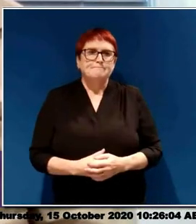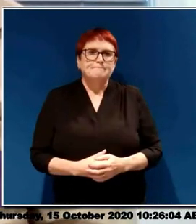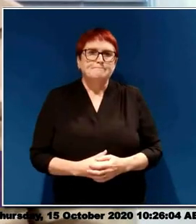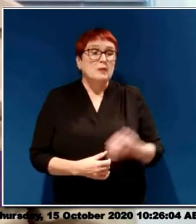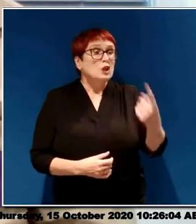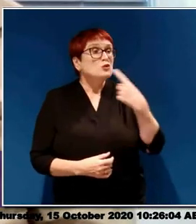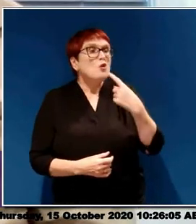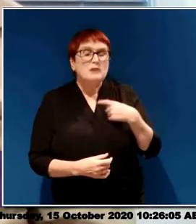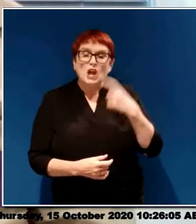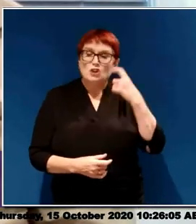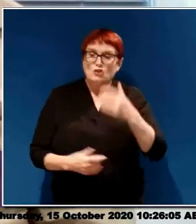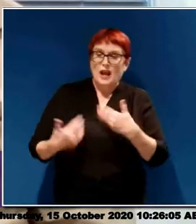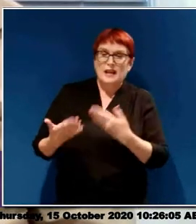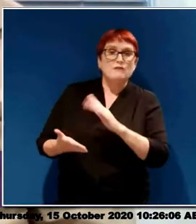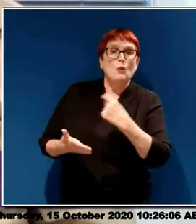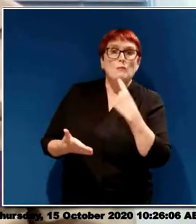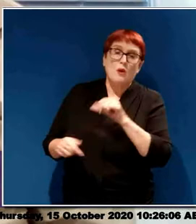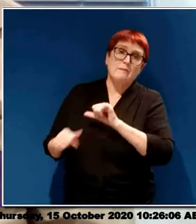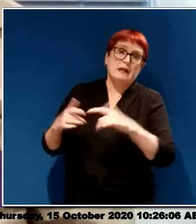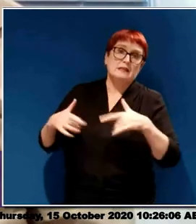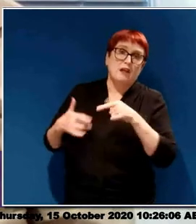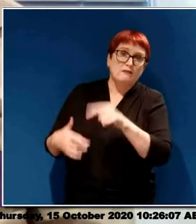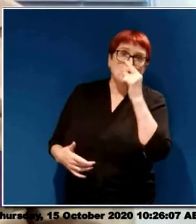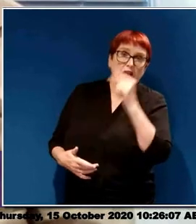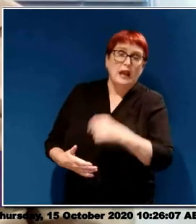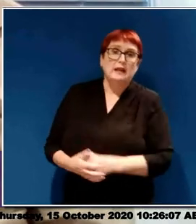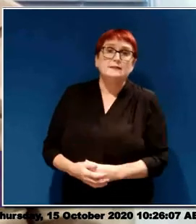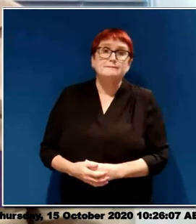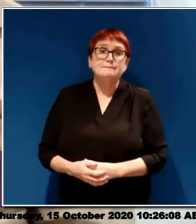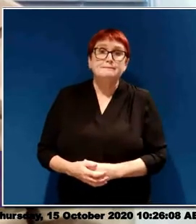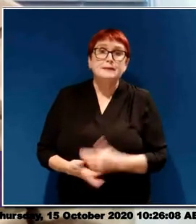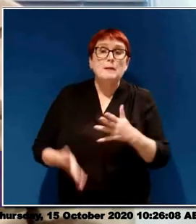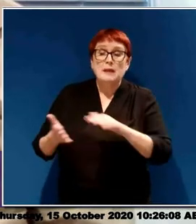So when he grows up he doesn't go to jail, which quite distressed me because